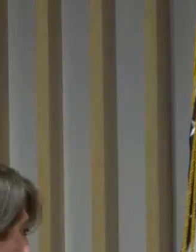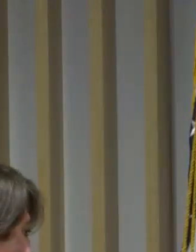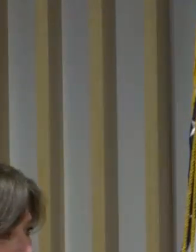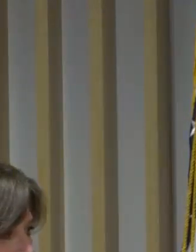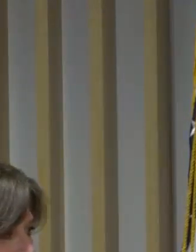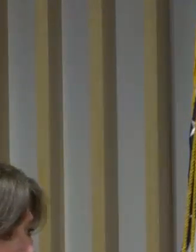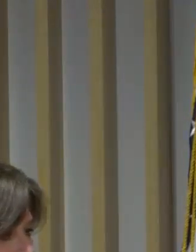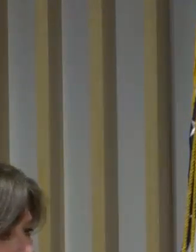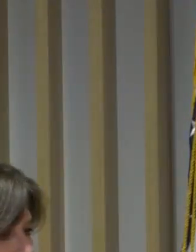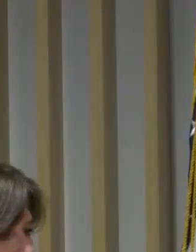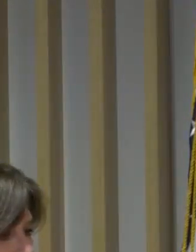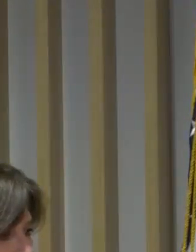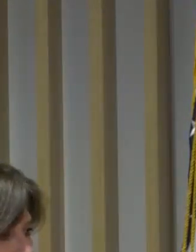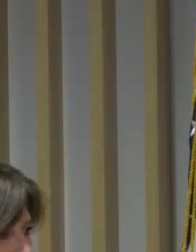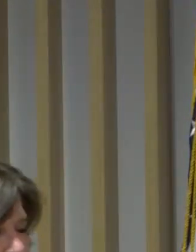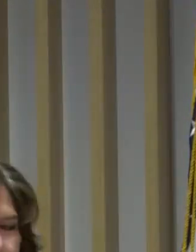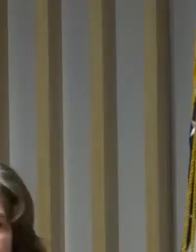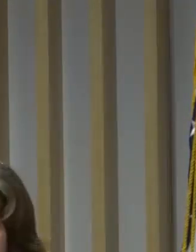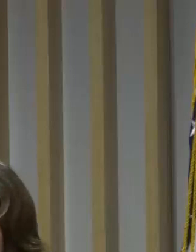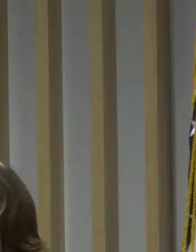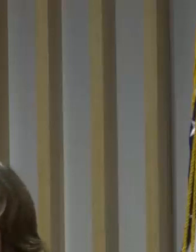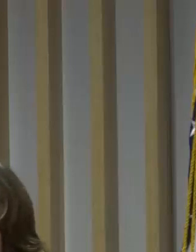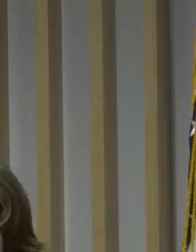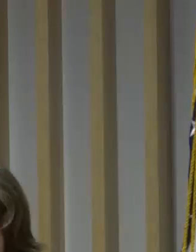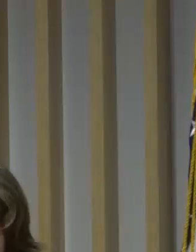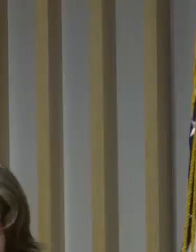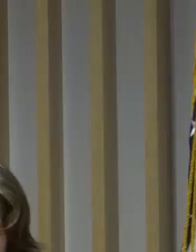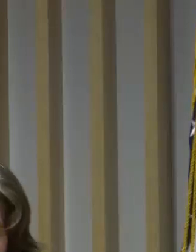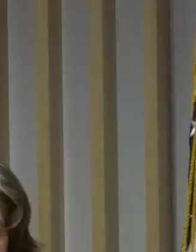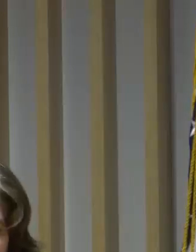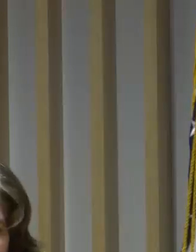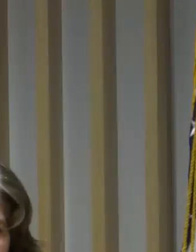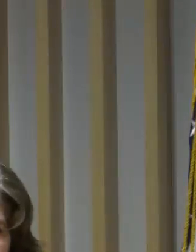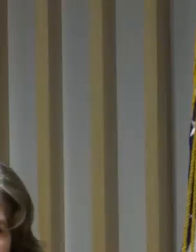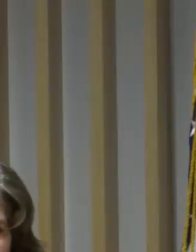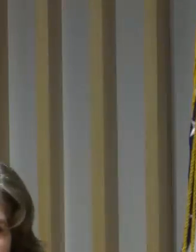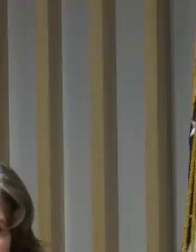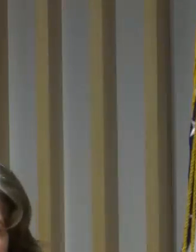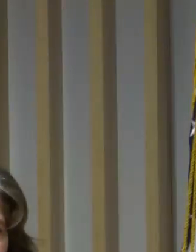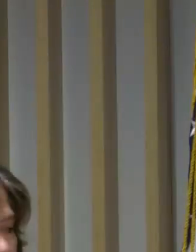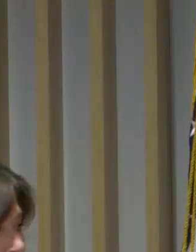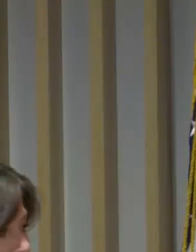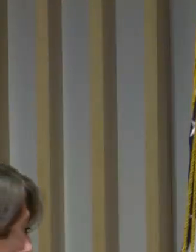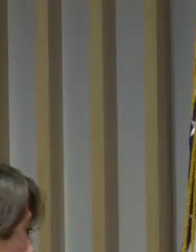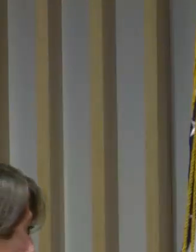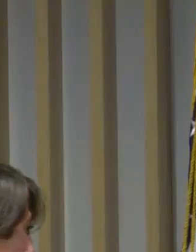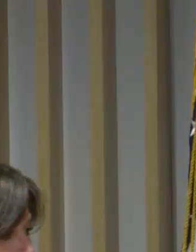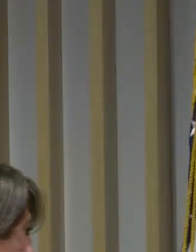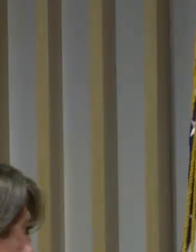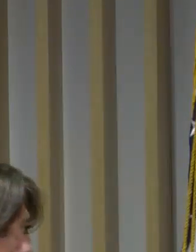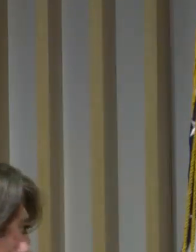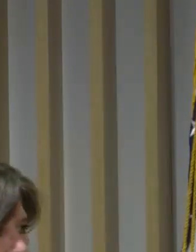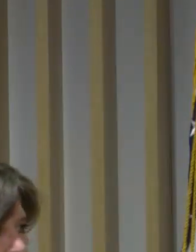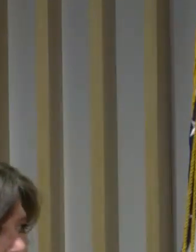REQUIREMENT FOR THE REALLY SERVICES TO BE AVAILABLE. WHAT WAS THE LOGIC BEHIND KEEPING THAT 5080 P AND NOT